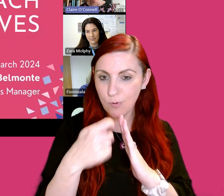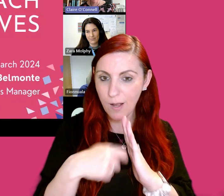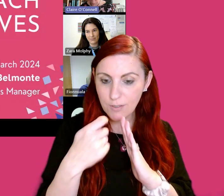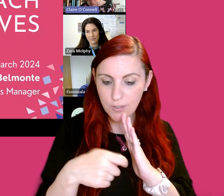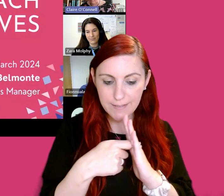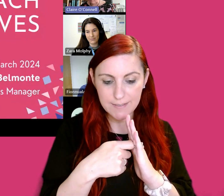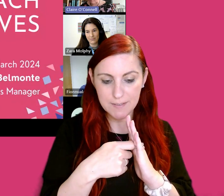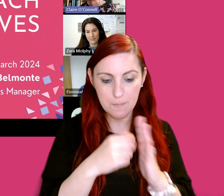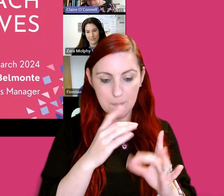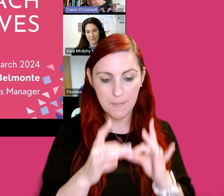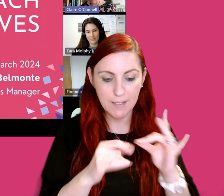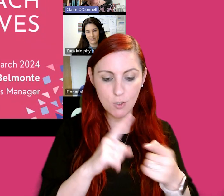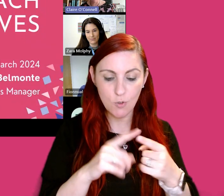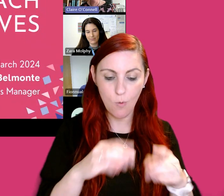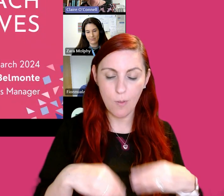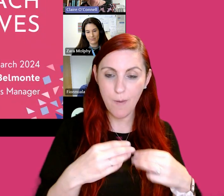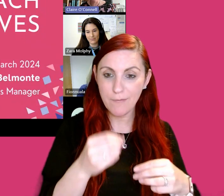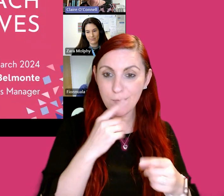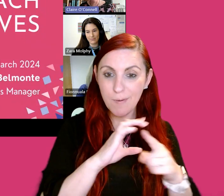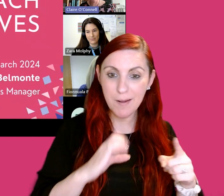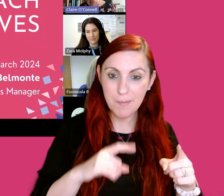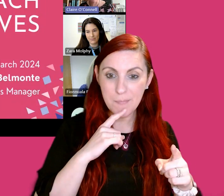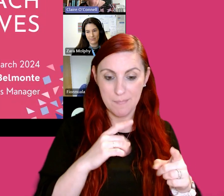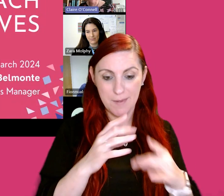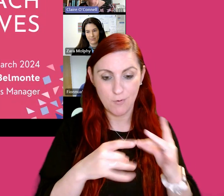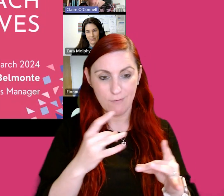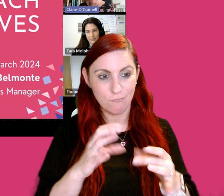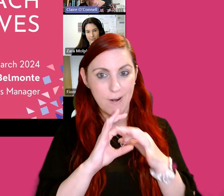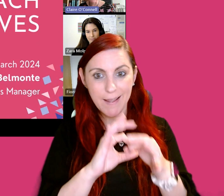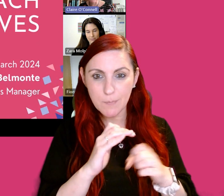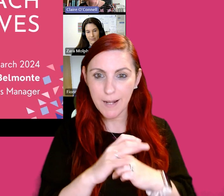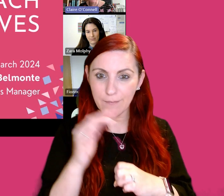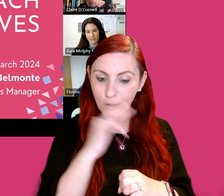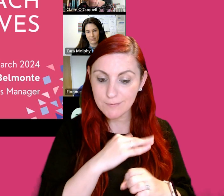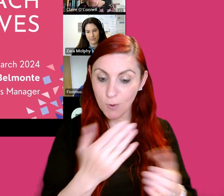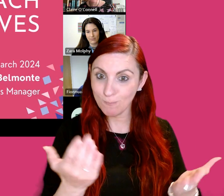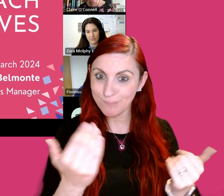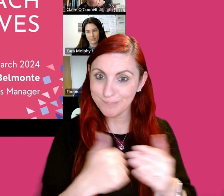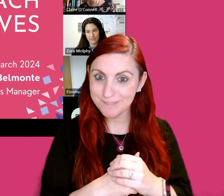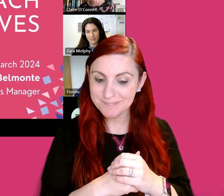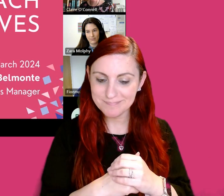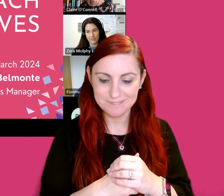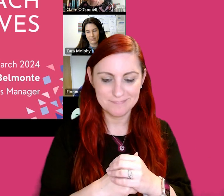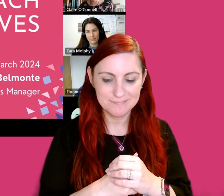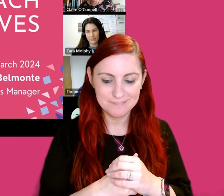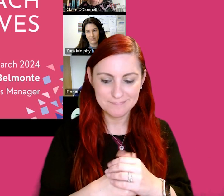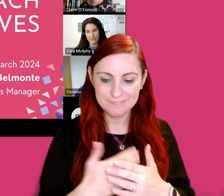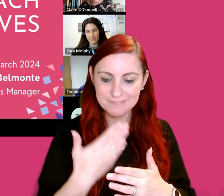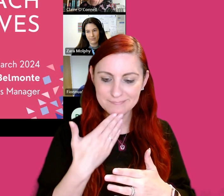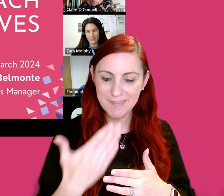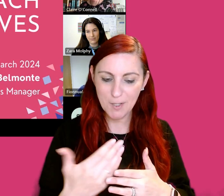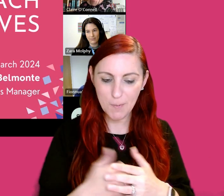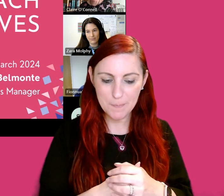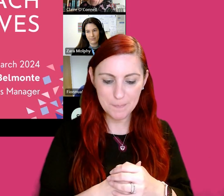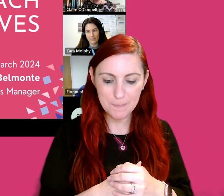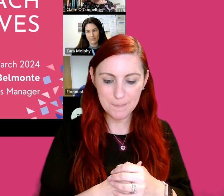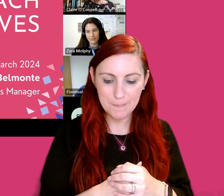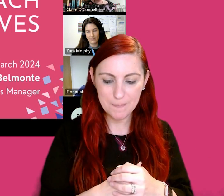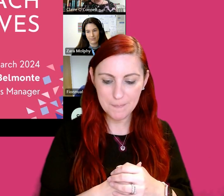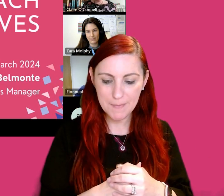in pregnancy both relatable and fun so Aliza take it away thank you Claire yes so I'm elizab Monte